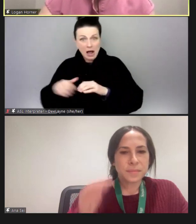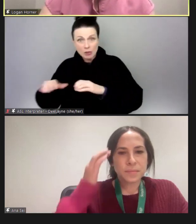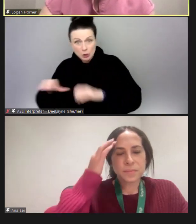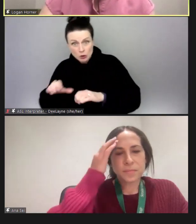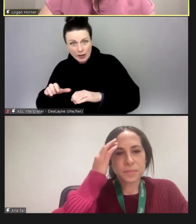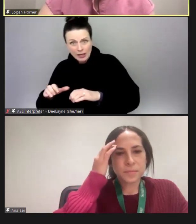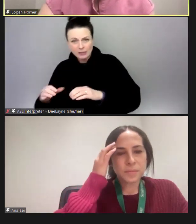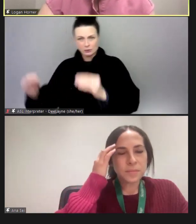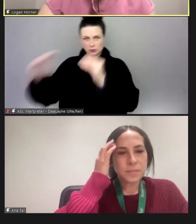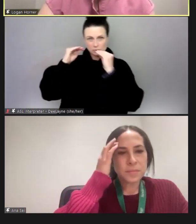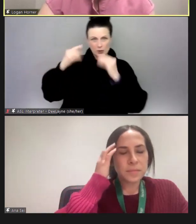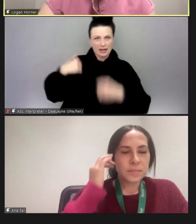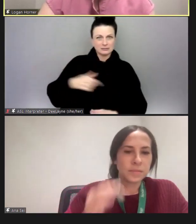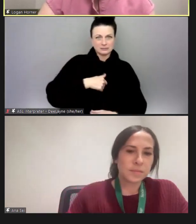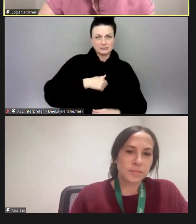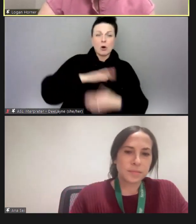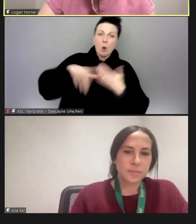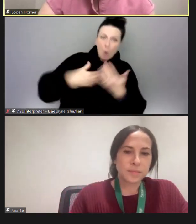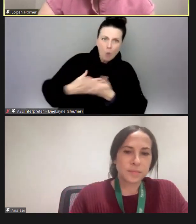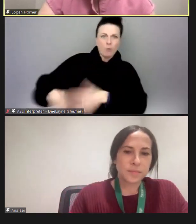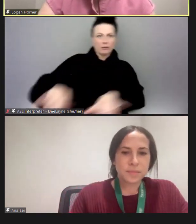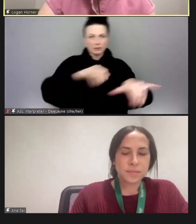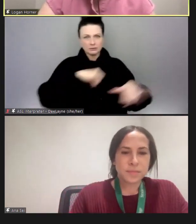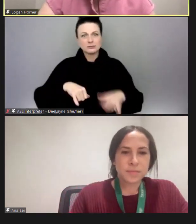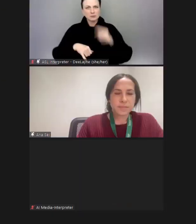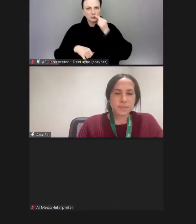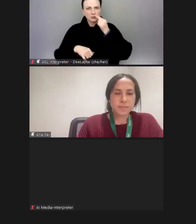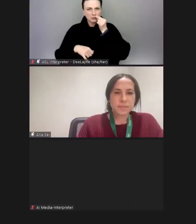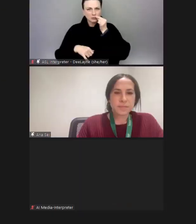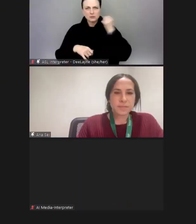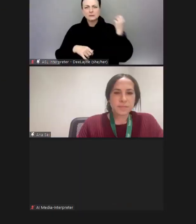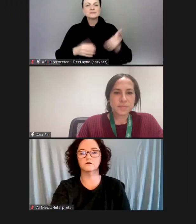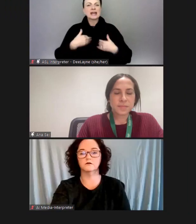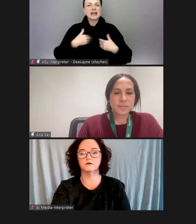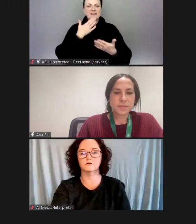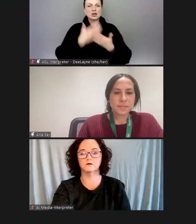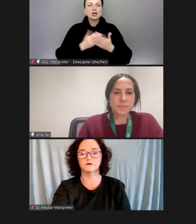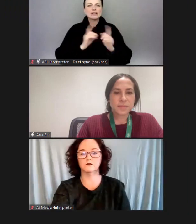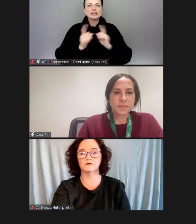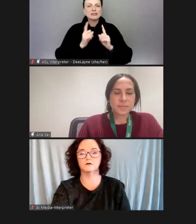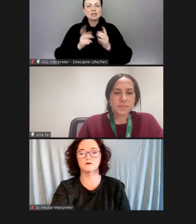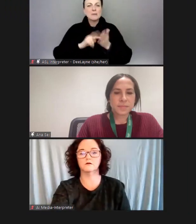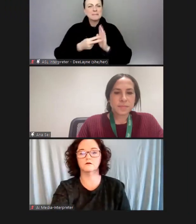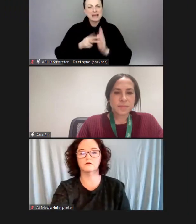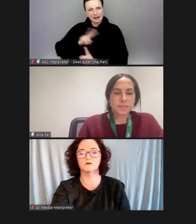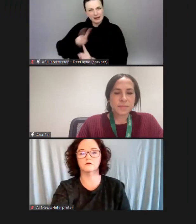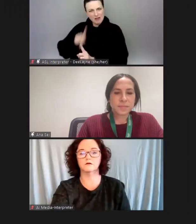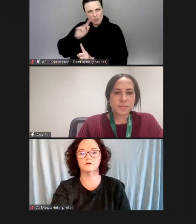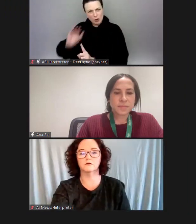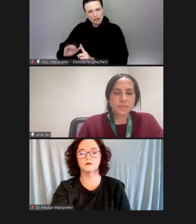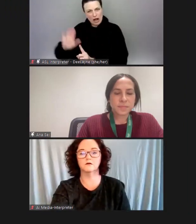all um and hopefully have a good conversation about what this can mean